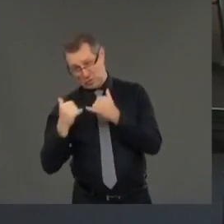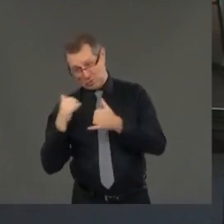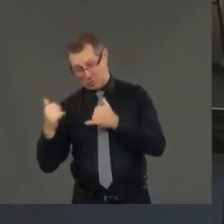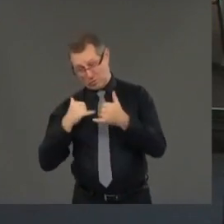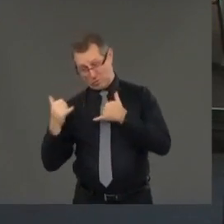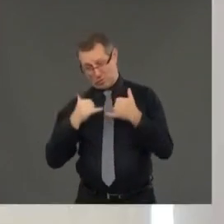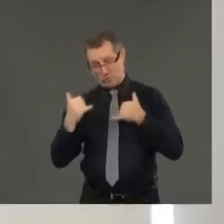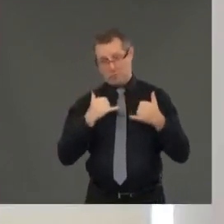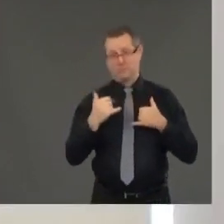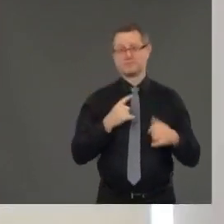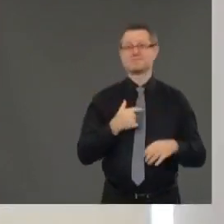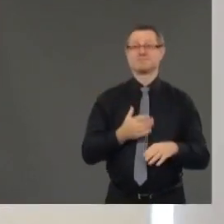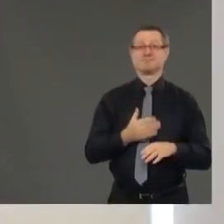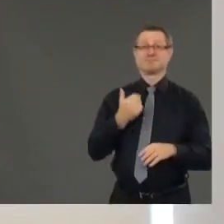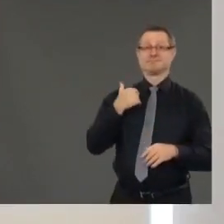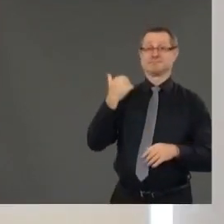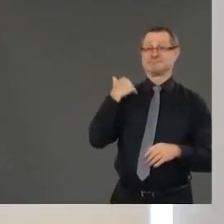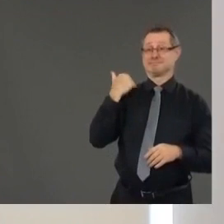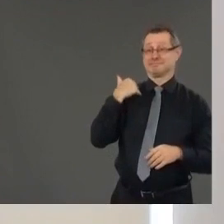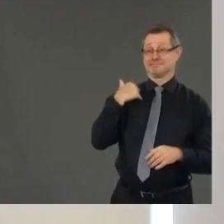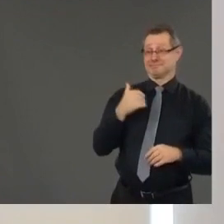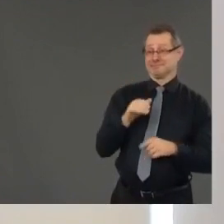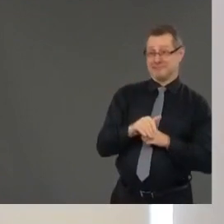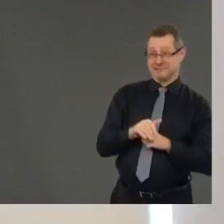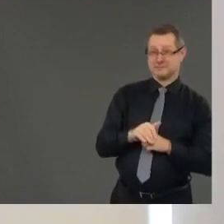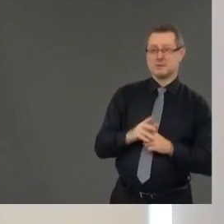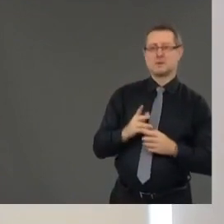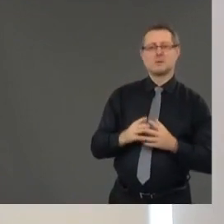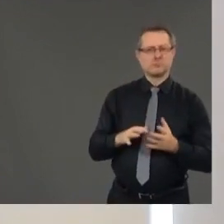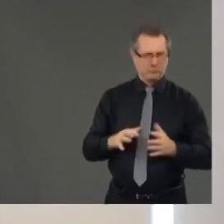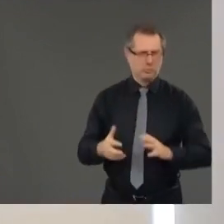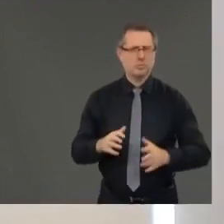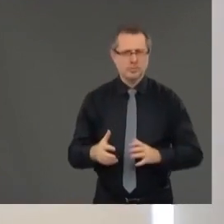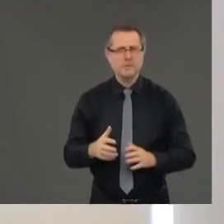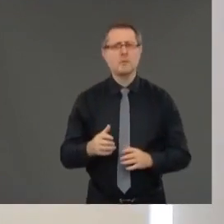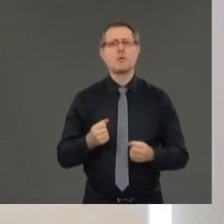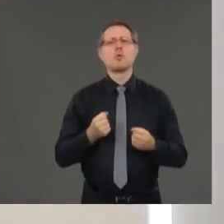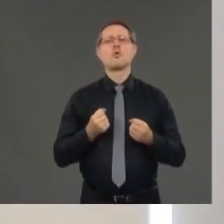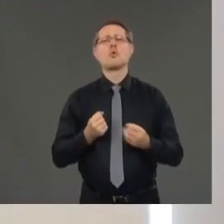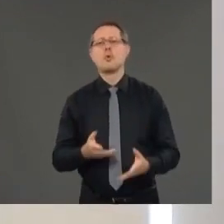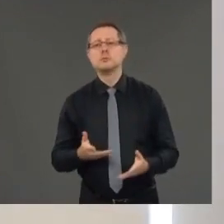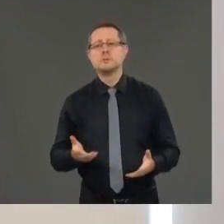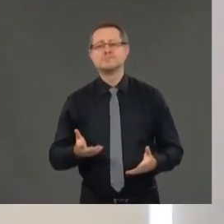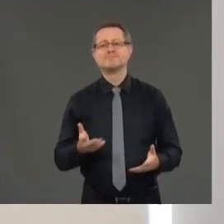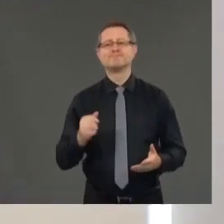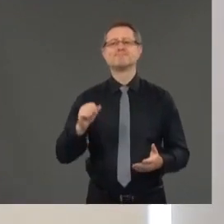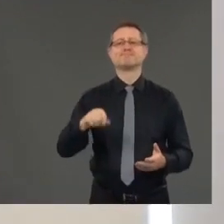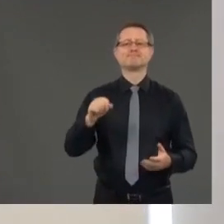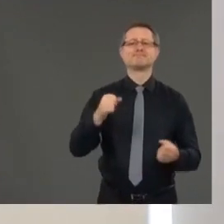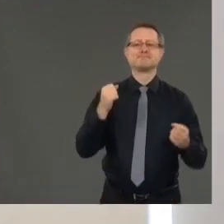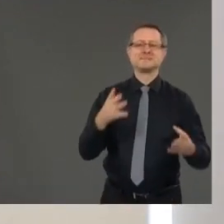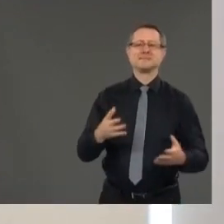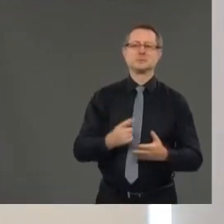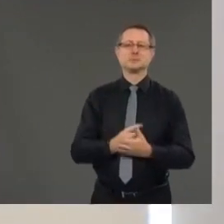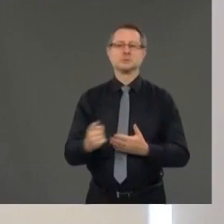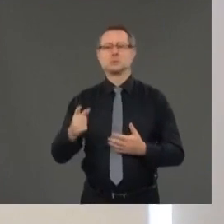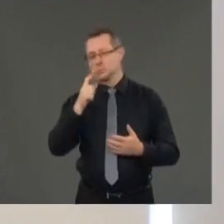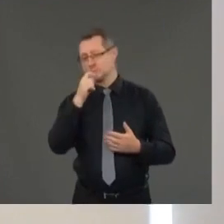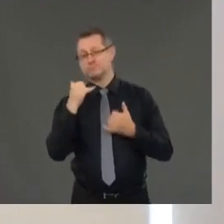WELL, THE CALL CENTER, AS THE CALLS ACTUALLY HAVE IMPROVED A LOT. THERE WAS A GLITCH ON SUNDAY